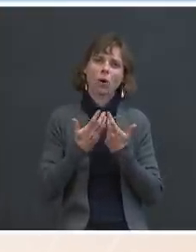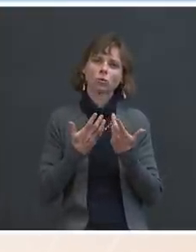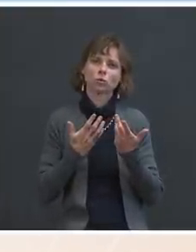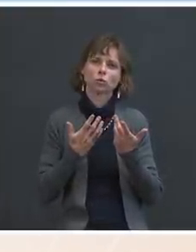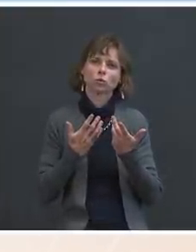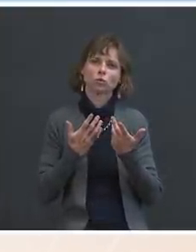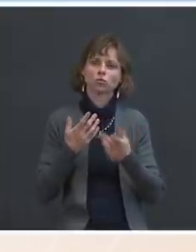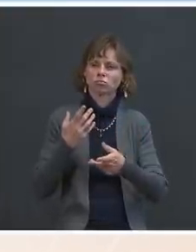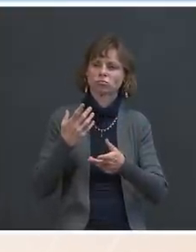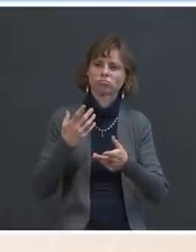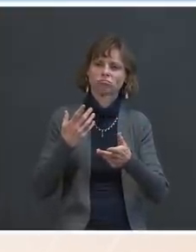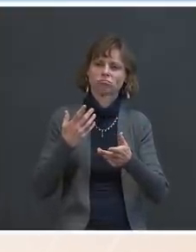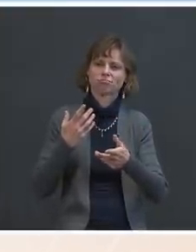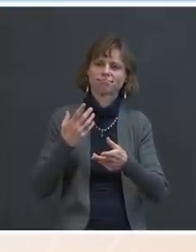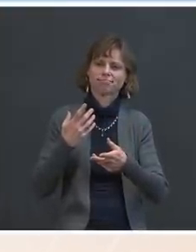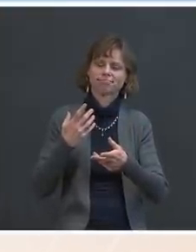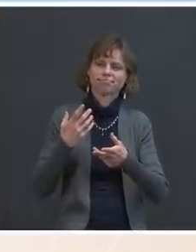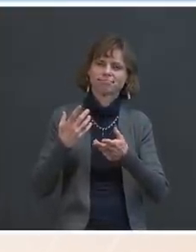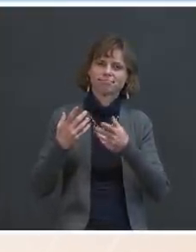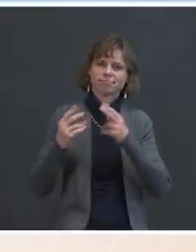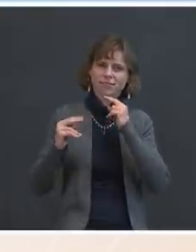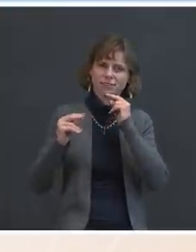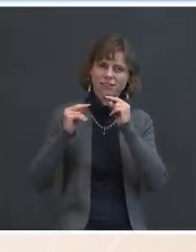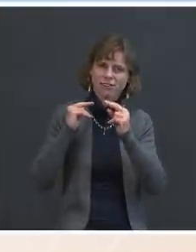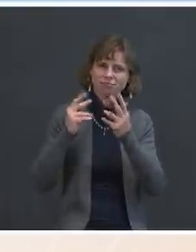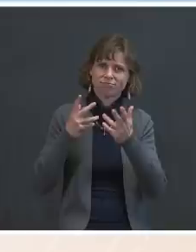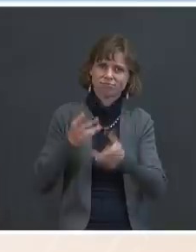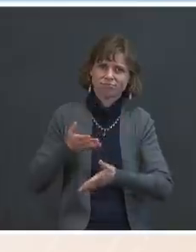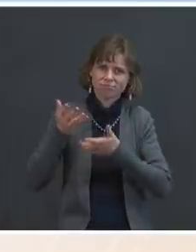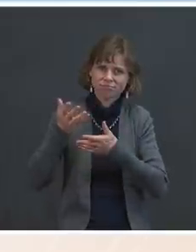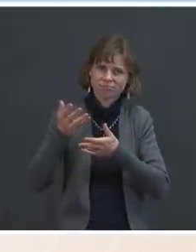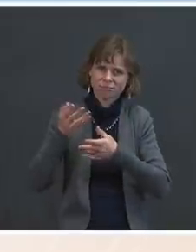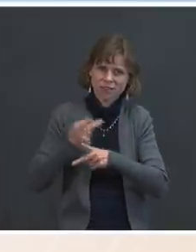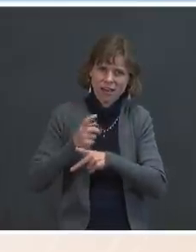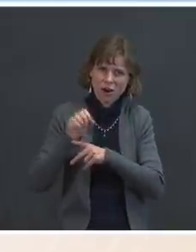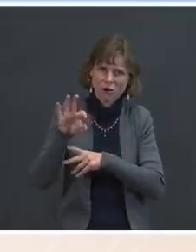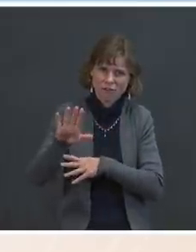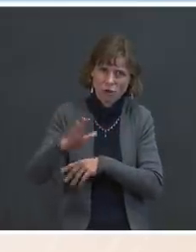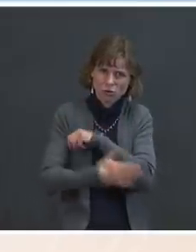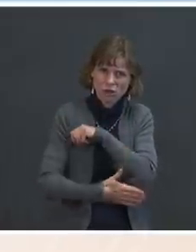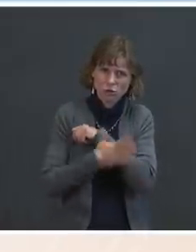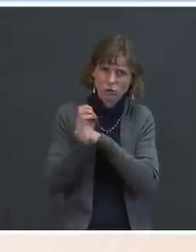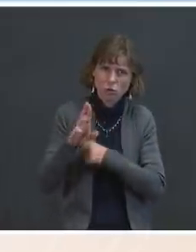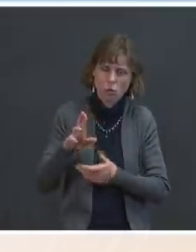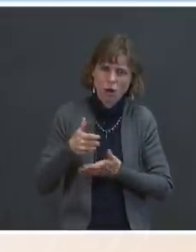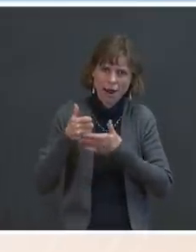that are informing how you're approaching things now? And just to, kind of, follow up a little bit on what Peter was asking: